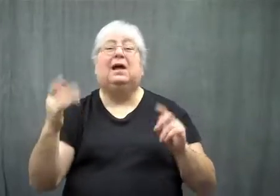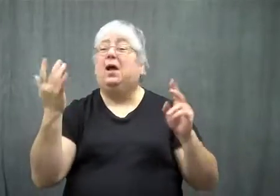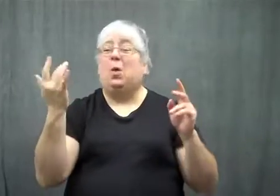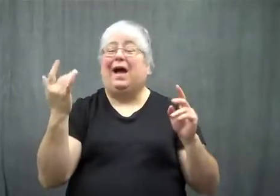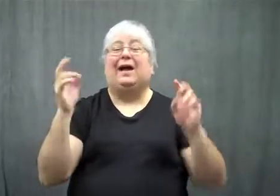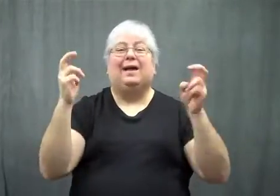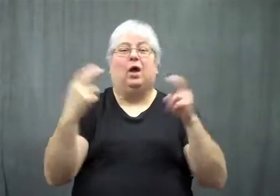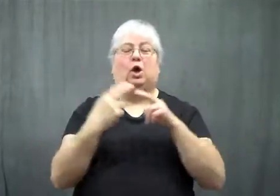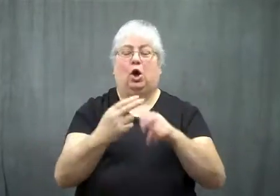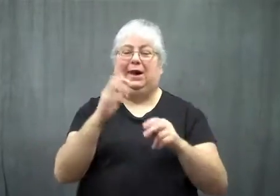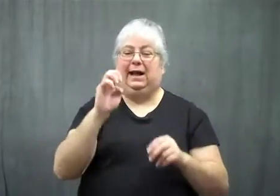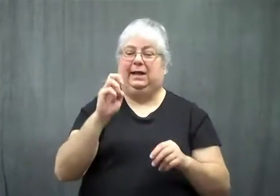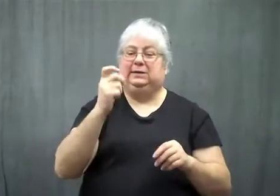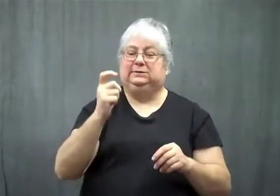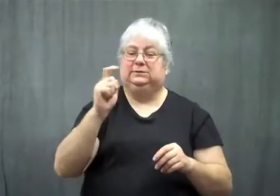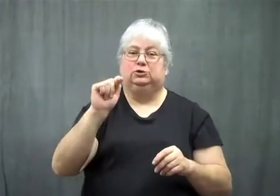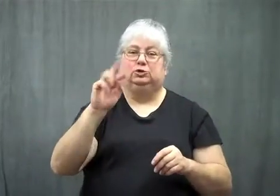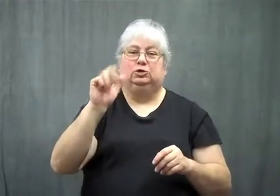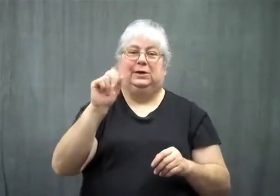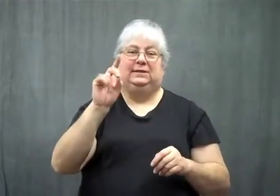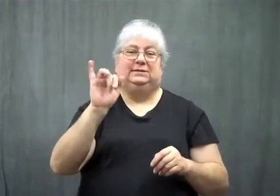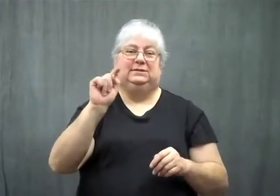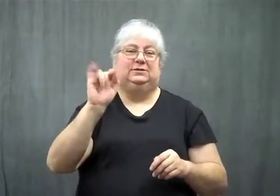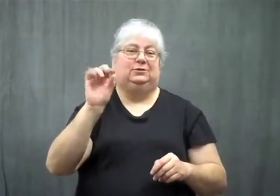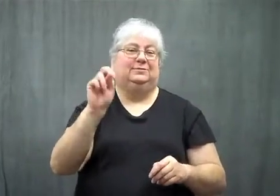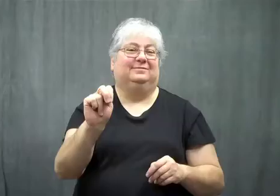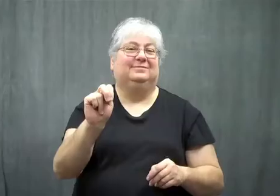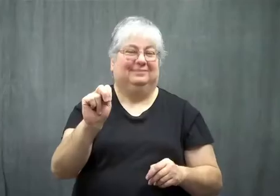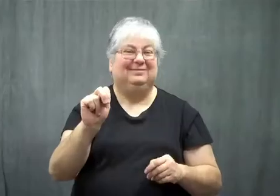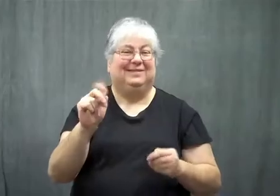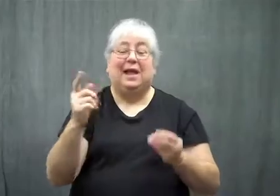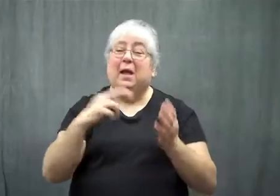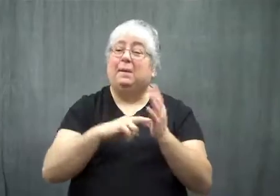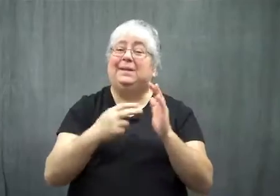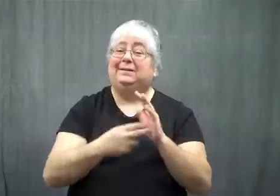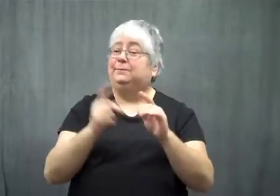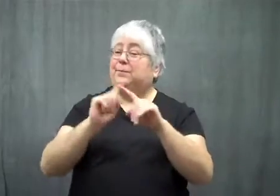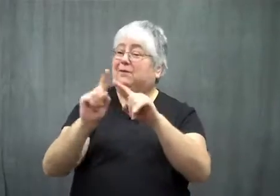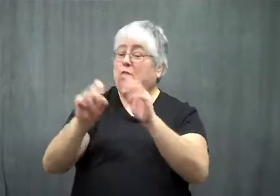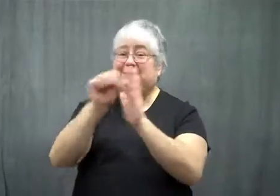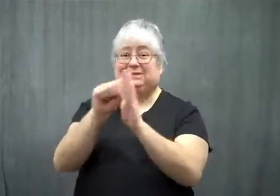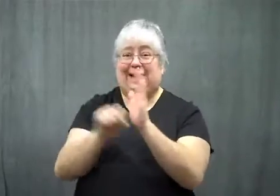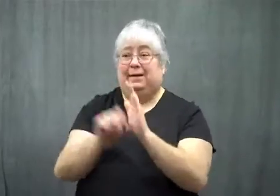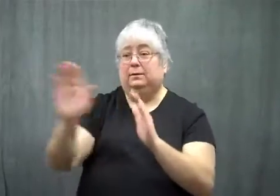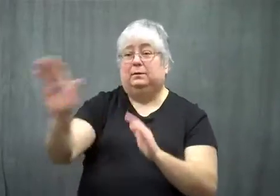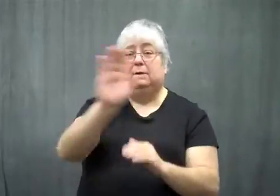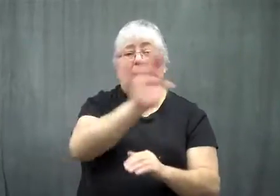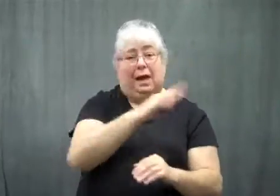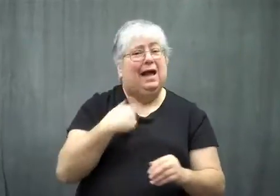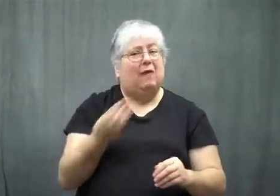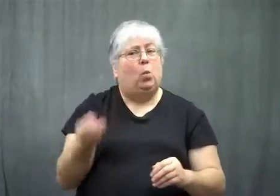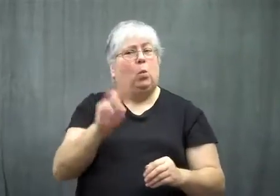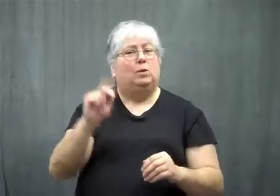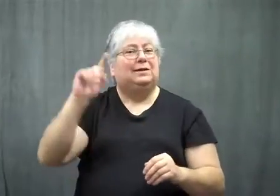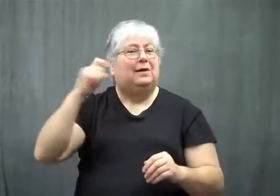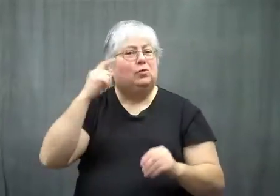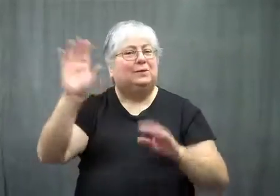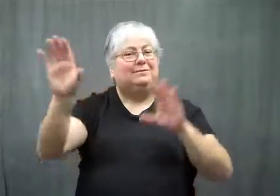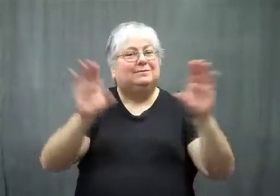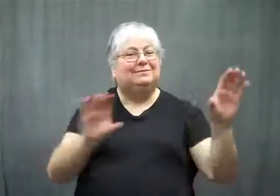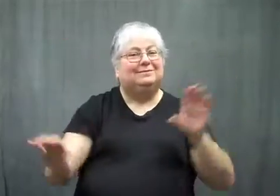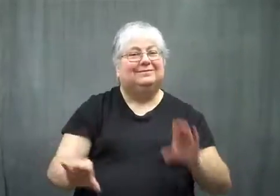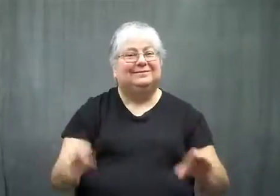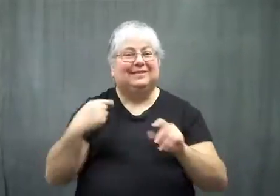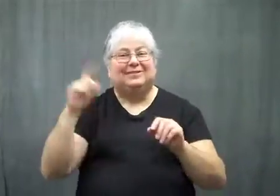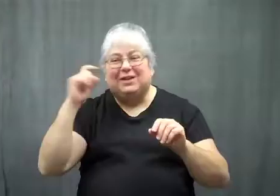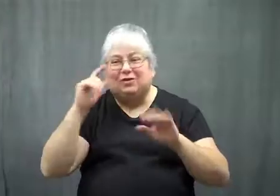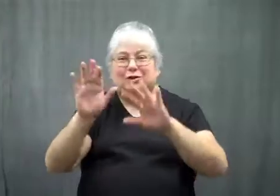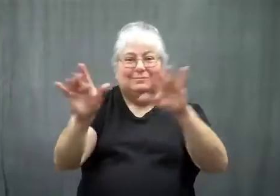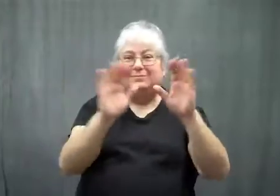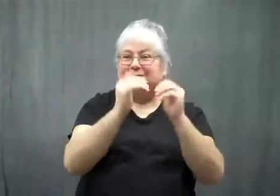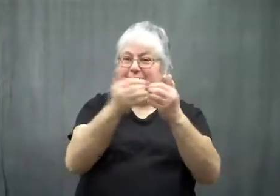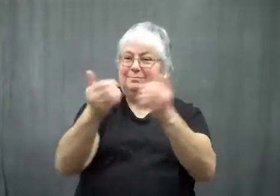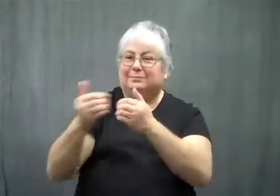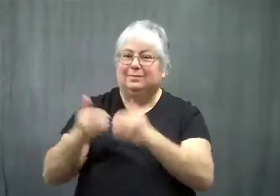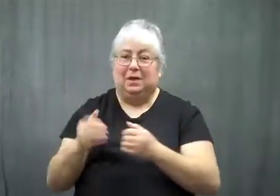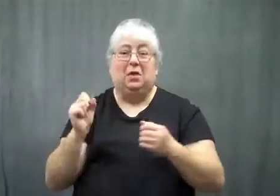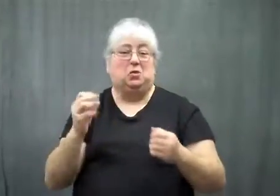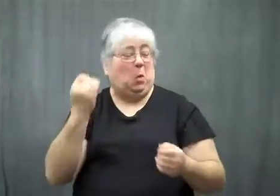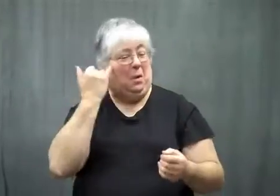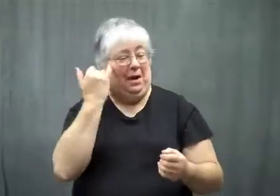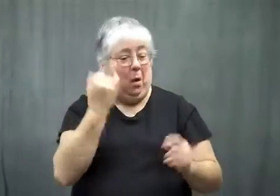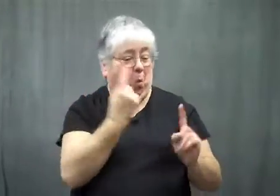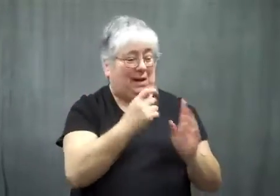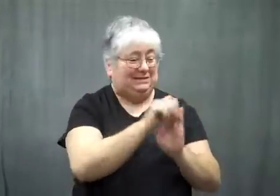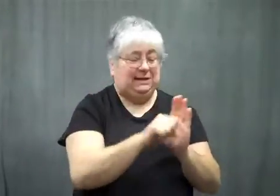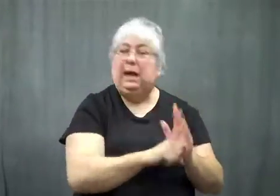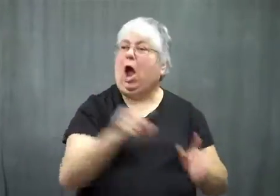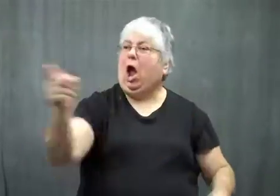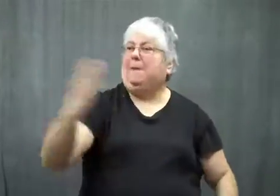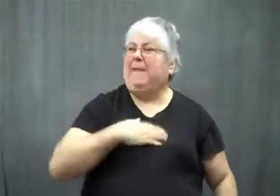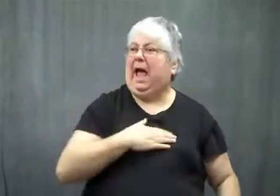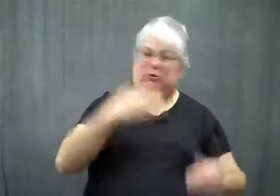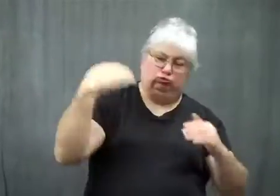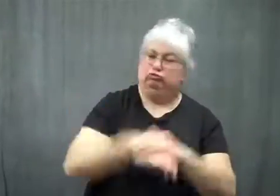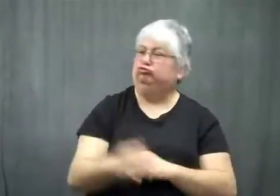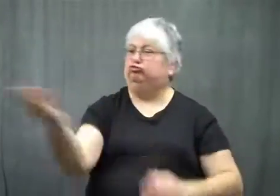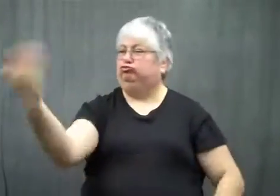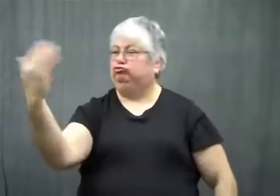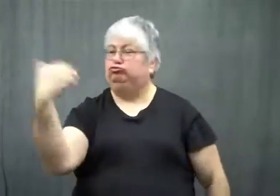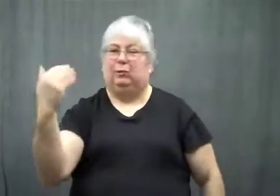They need to extradite him. Each state has it's own government.